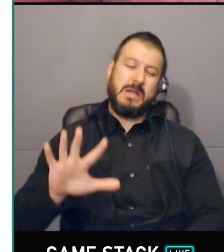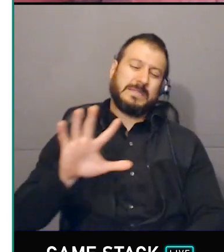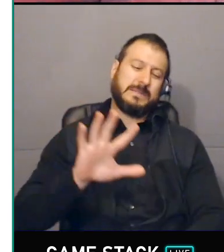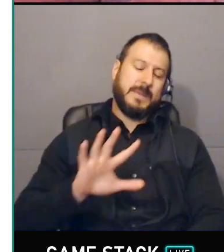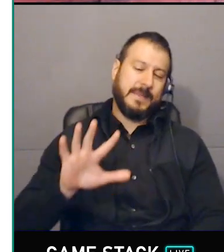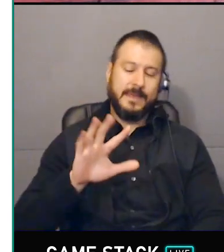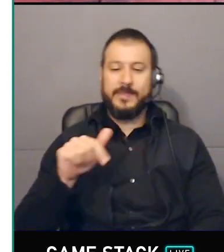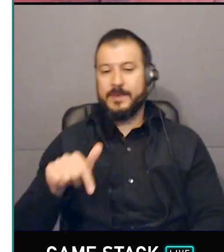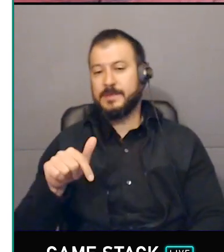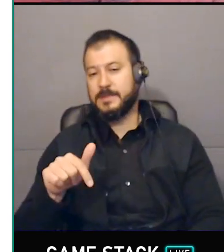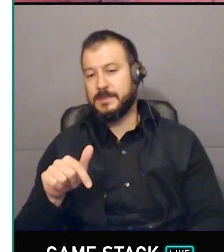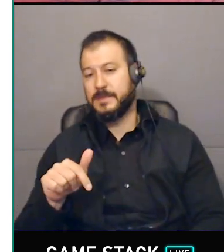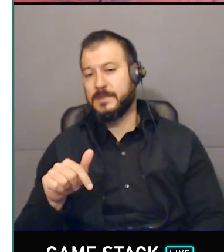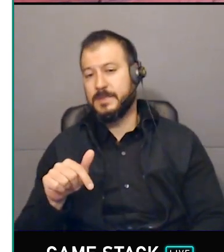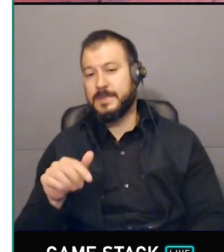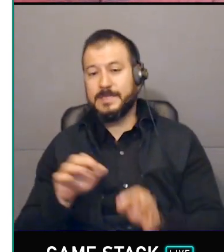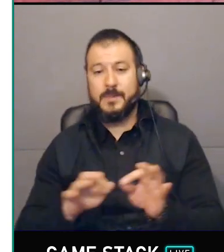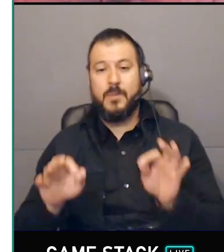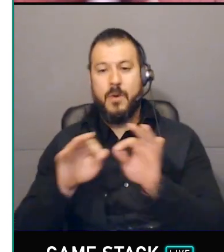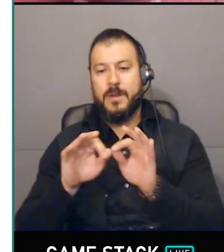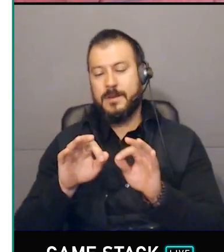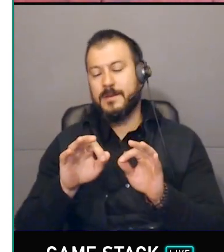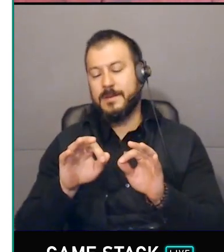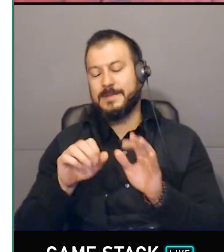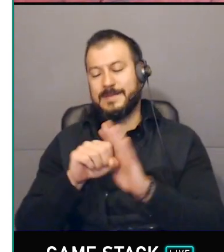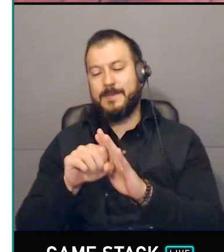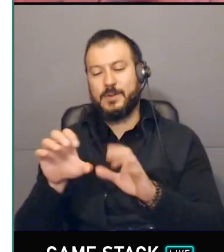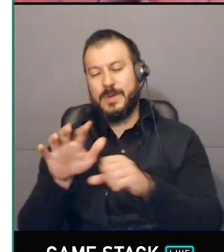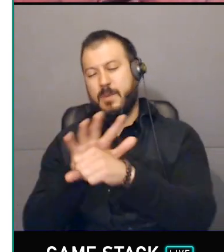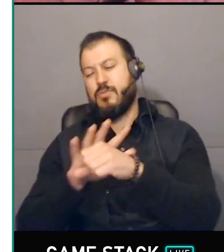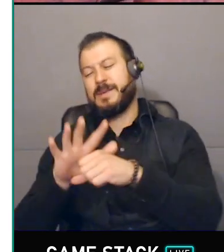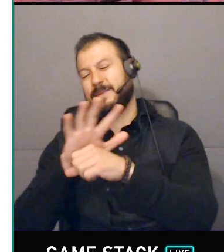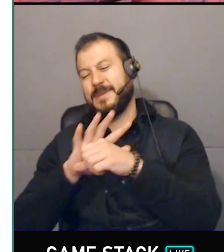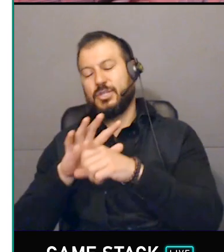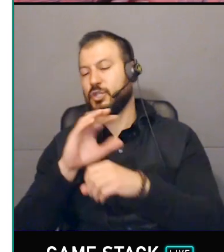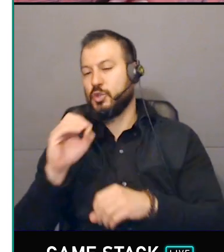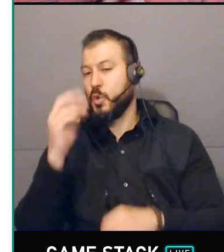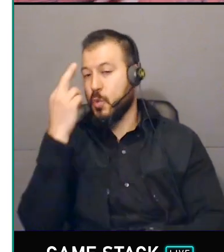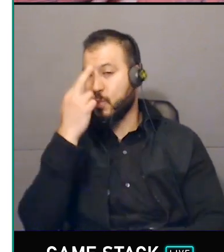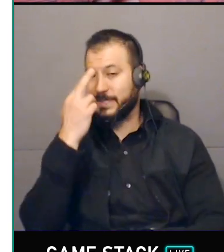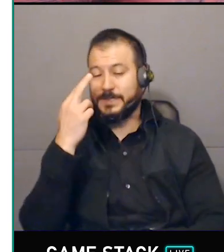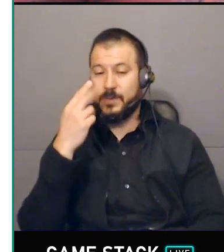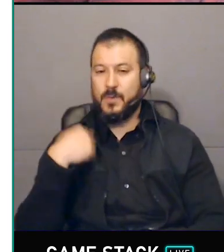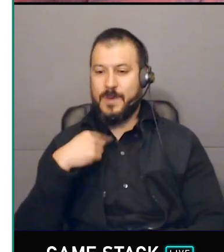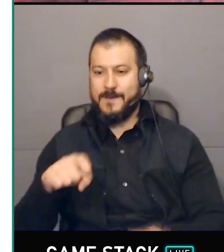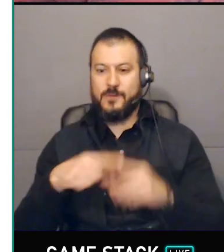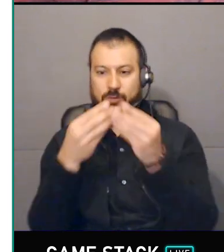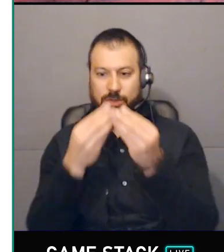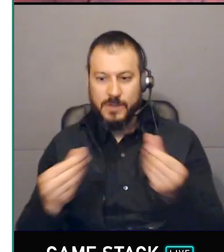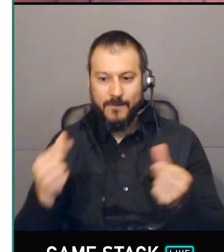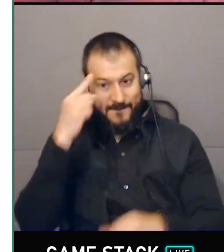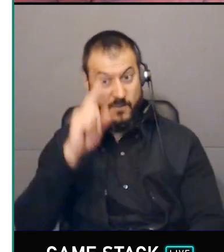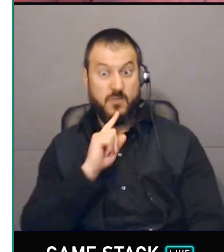this importance sampling is doing an approximation of the integral. There's no reason we have to solve it for real here.